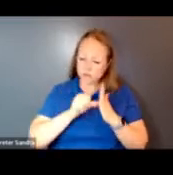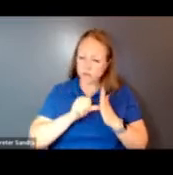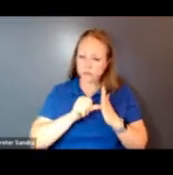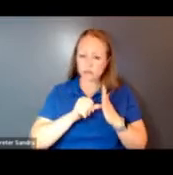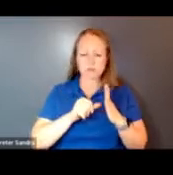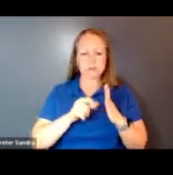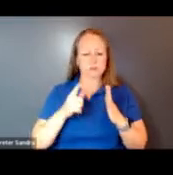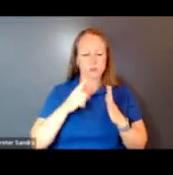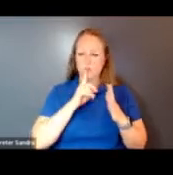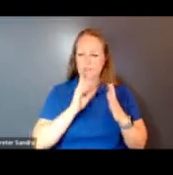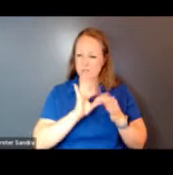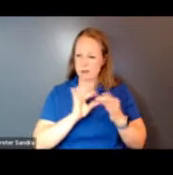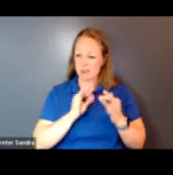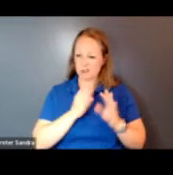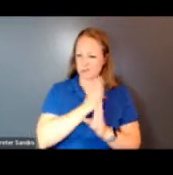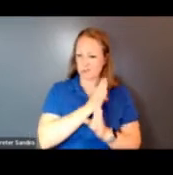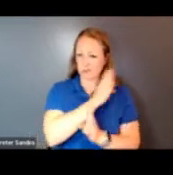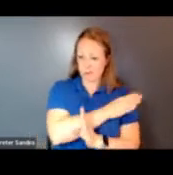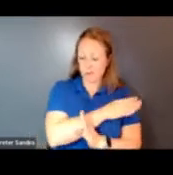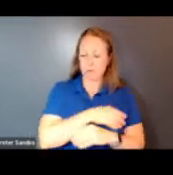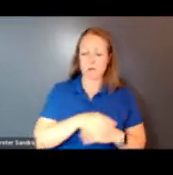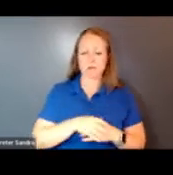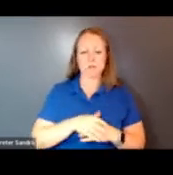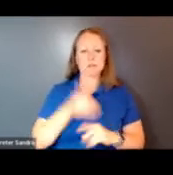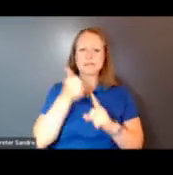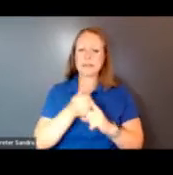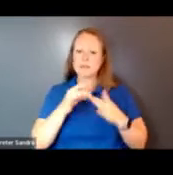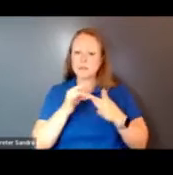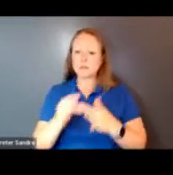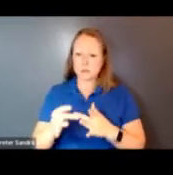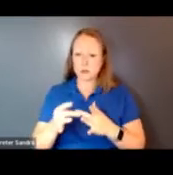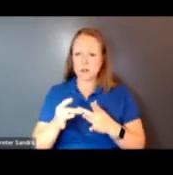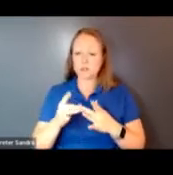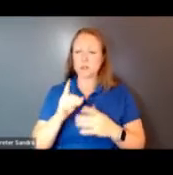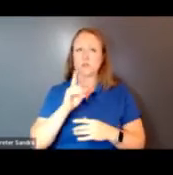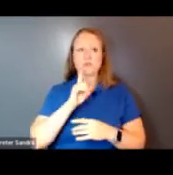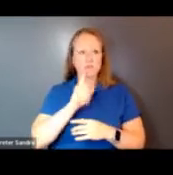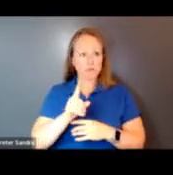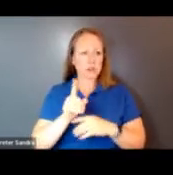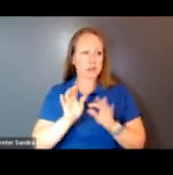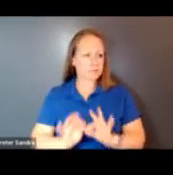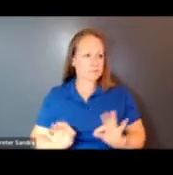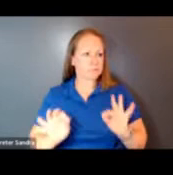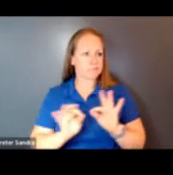earlier in the presentation, self direction has to be about living life. It's a practice and